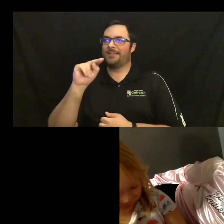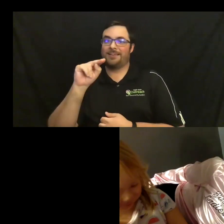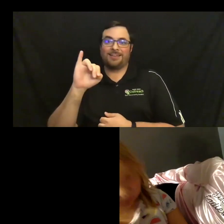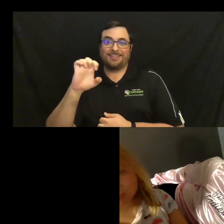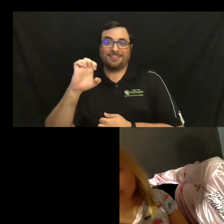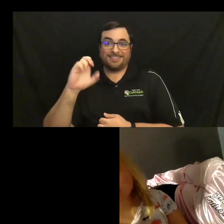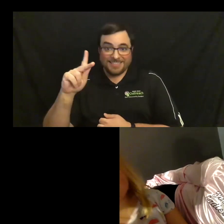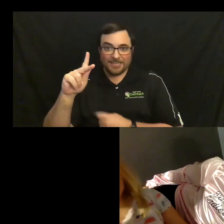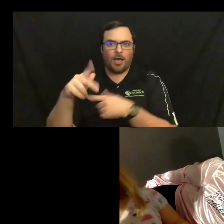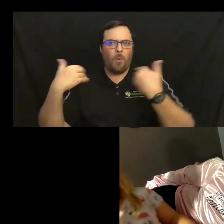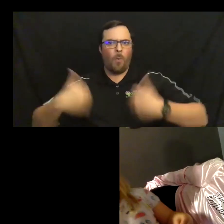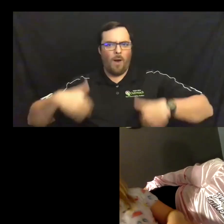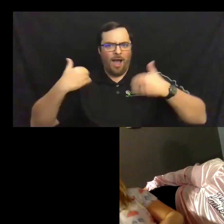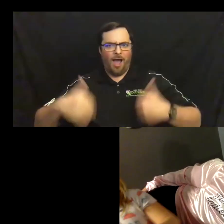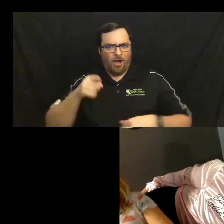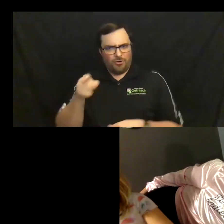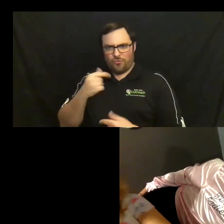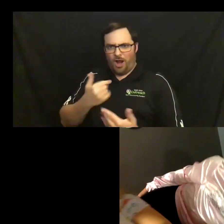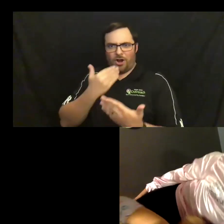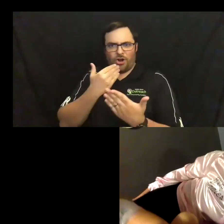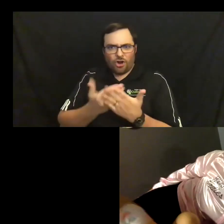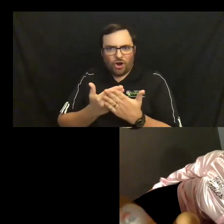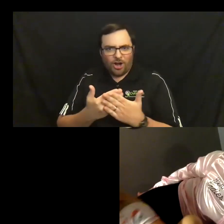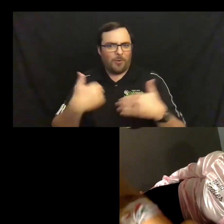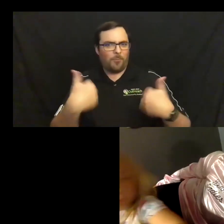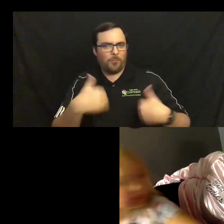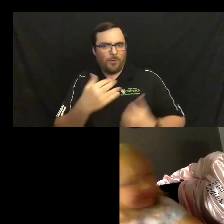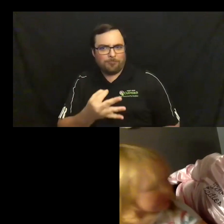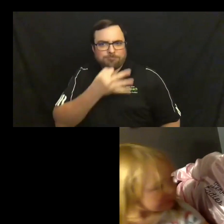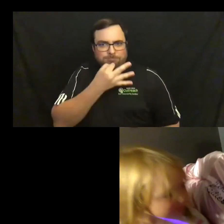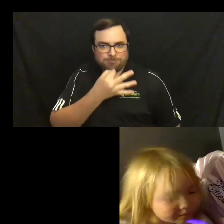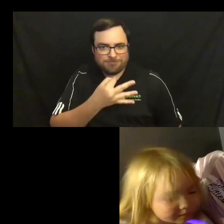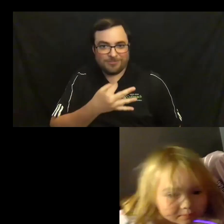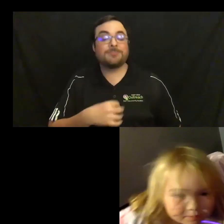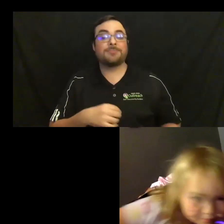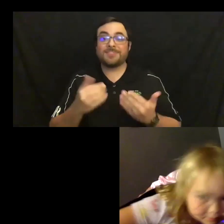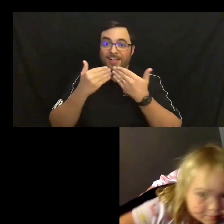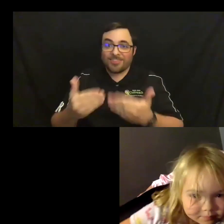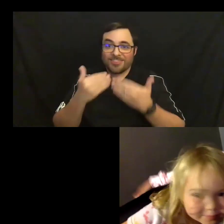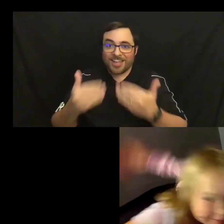um, Nick had kind of shared that. Wow, you are so good. So thank you so much for sharing